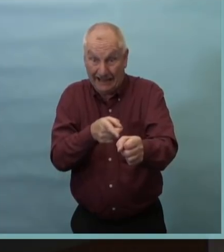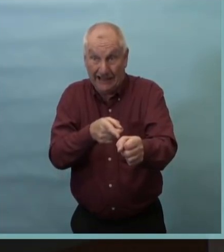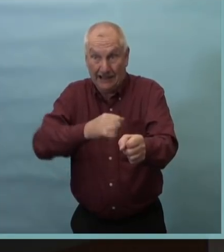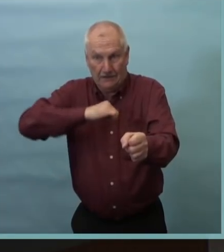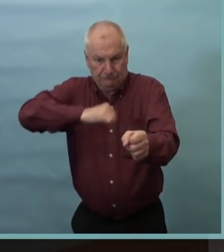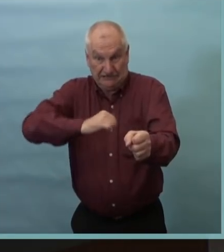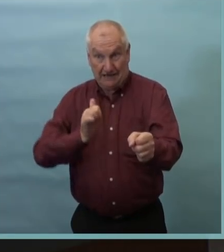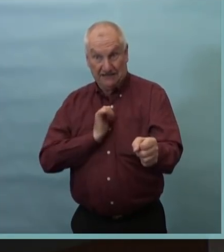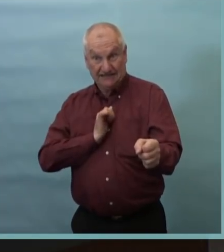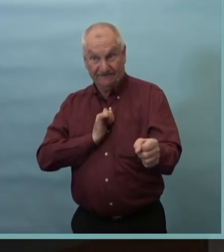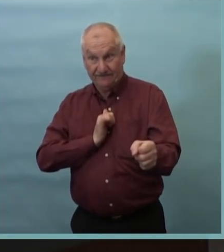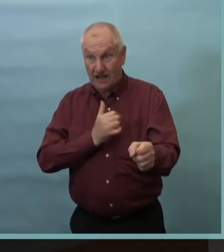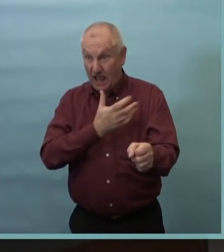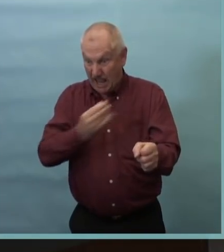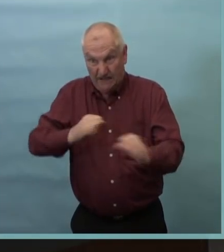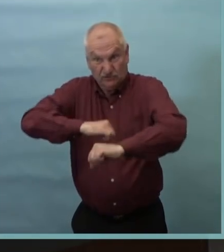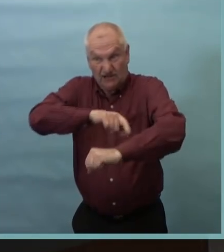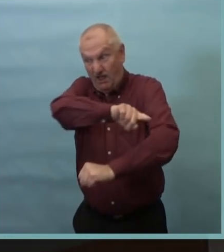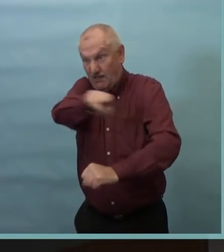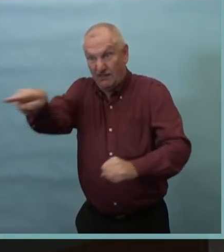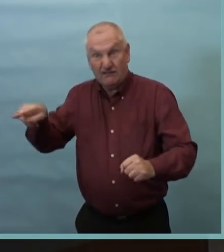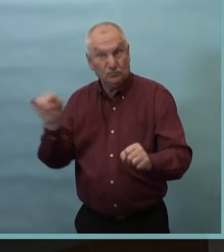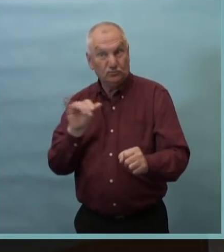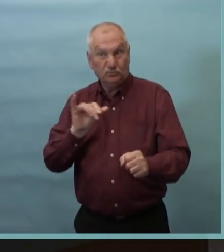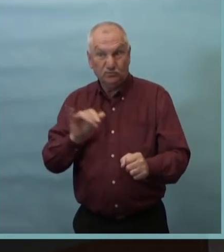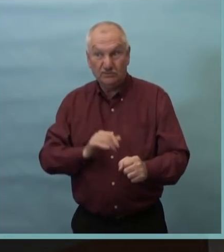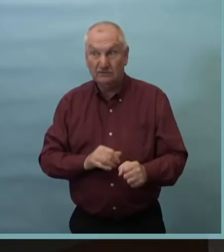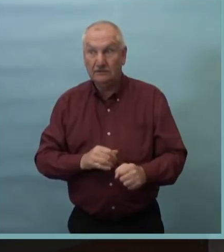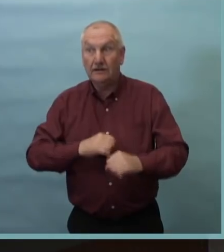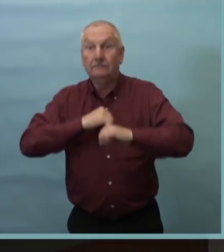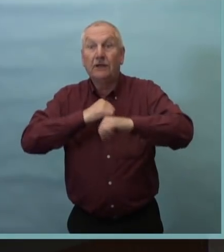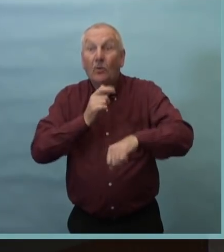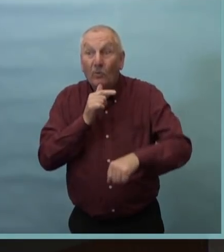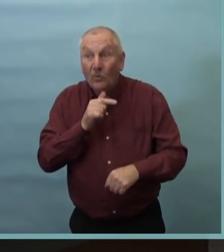health care workers on the front lines please consider connecting with others